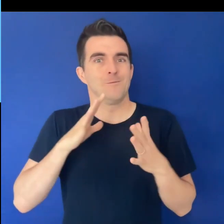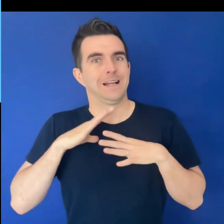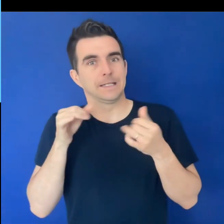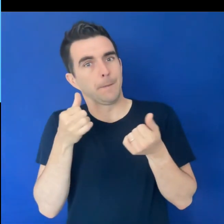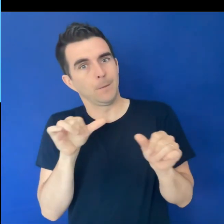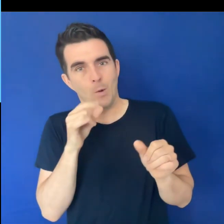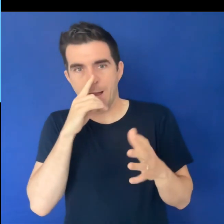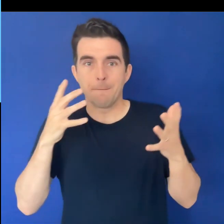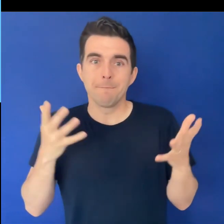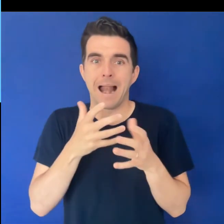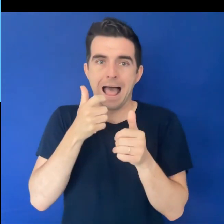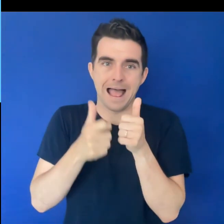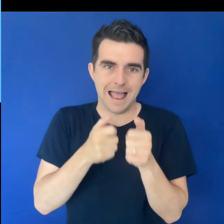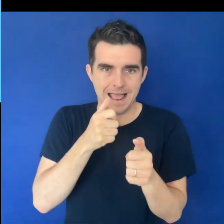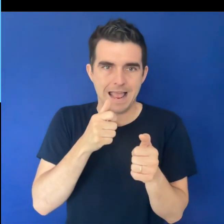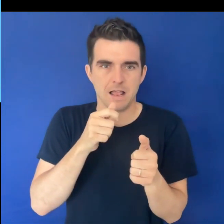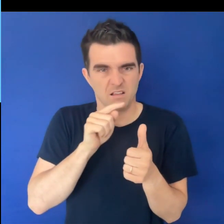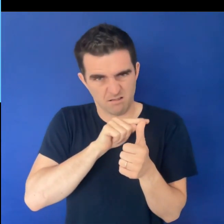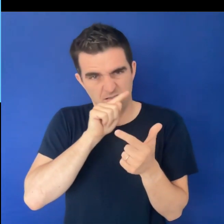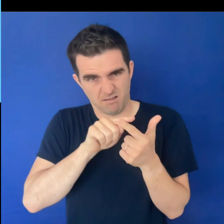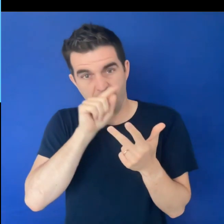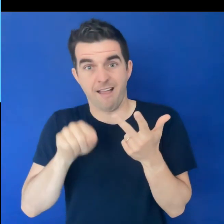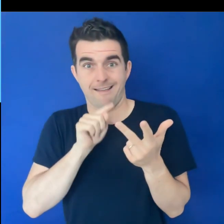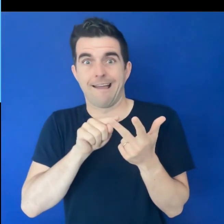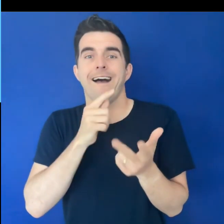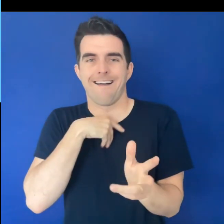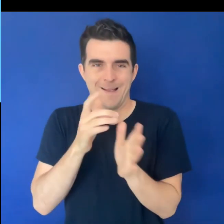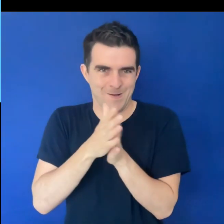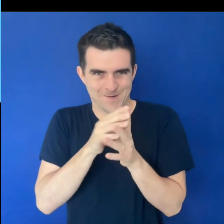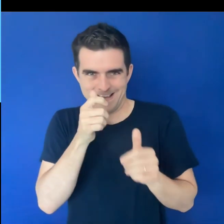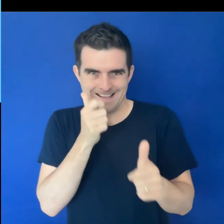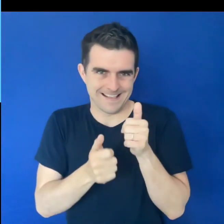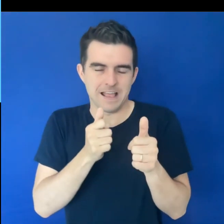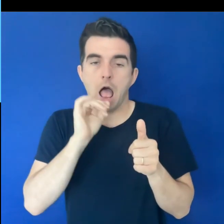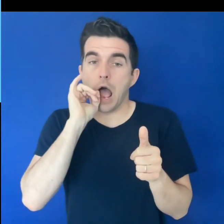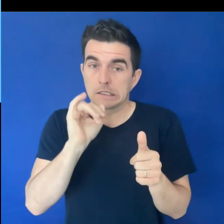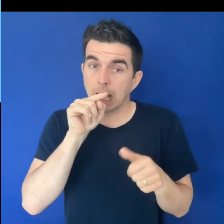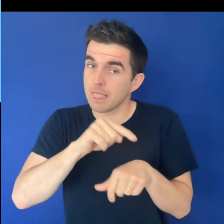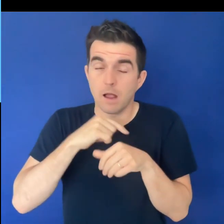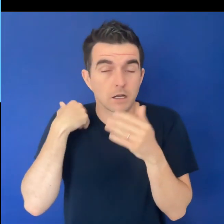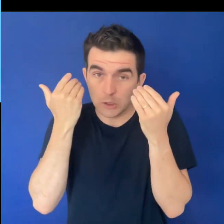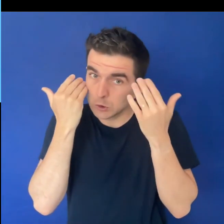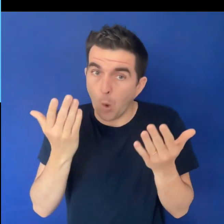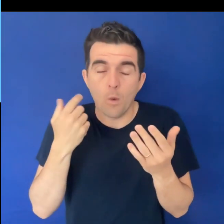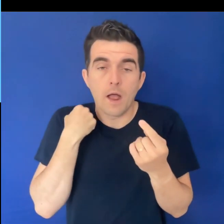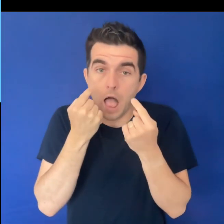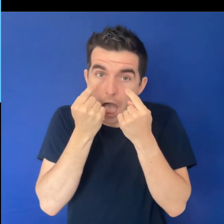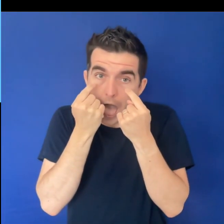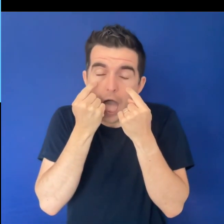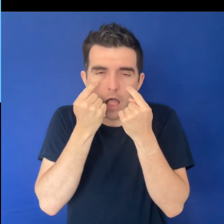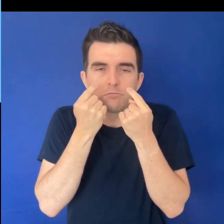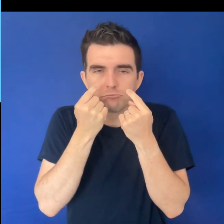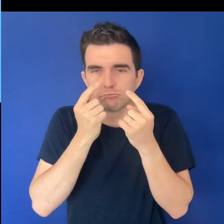to experience the end of the trilogy. However, at this point in time I was unaware of how bad